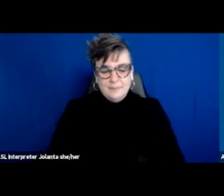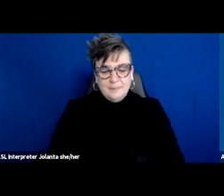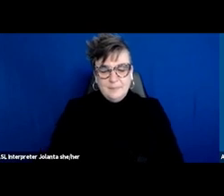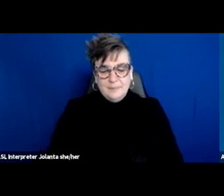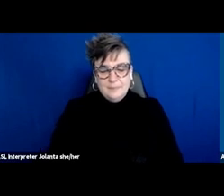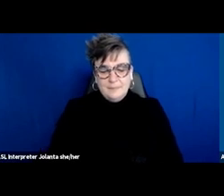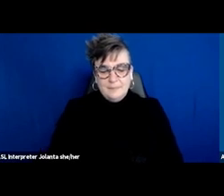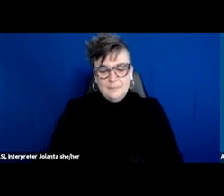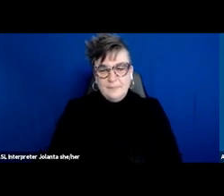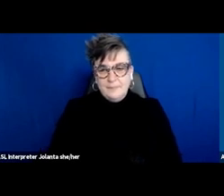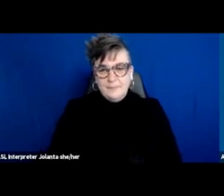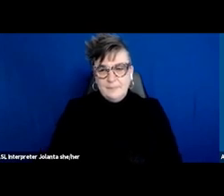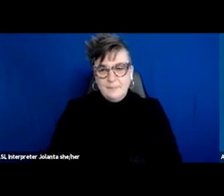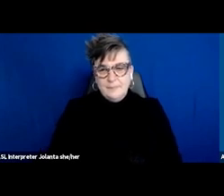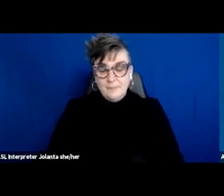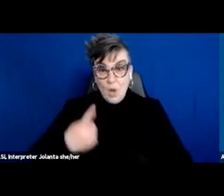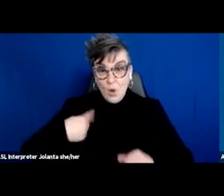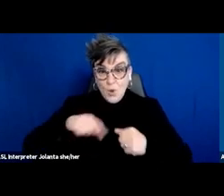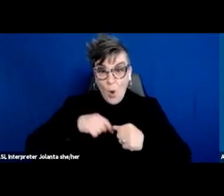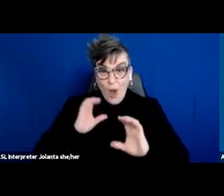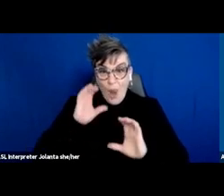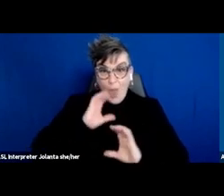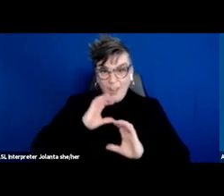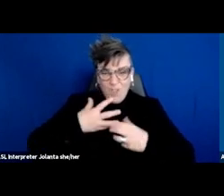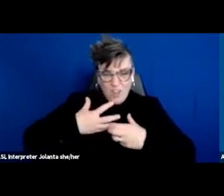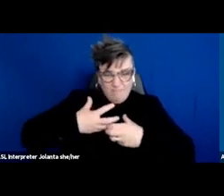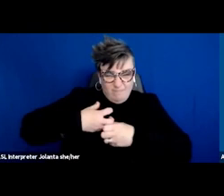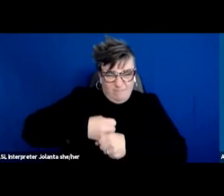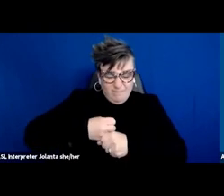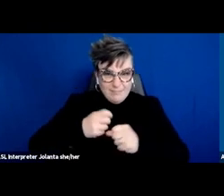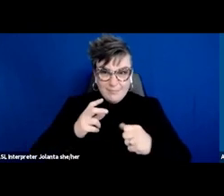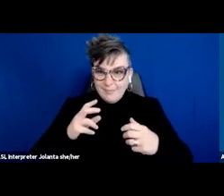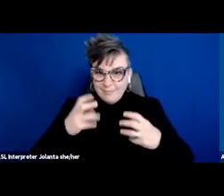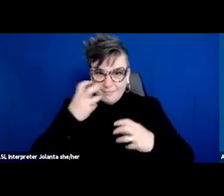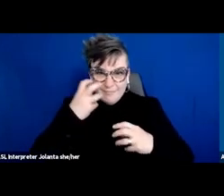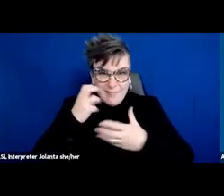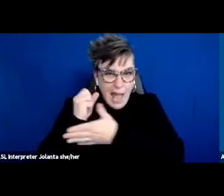encapsulation's of the highlights of the incredible engagement we had yesterday. If you will type